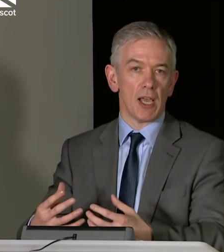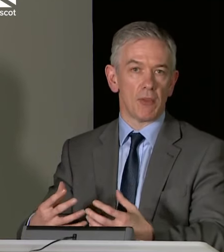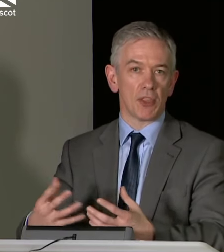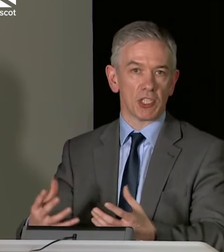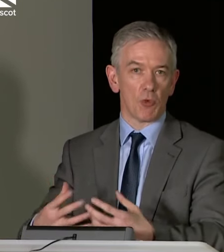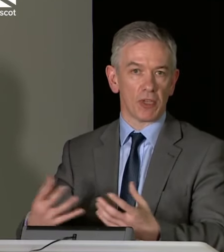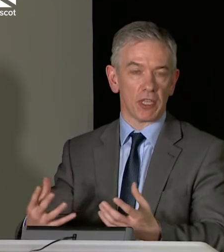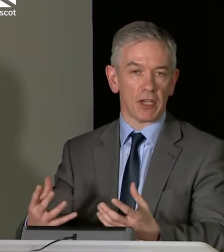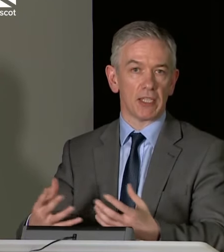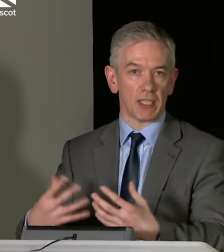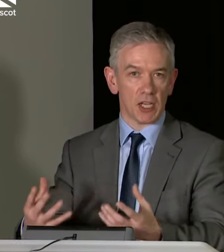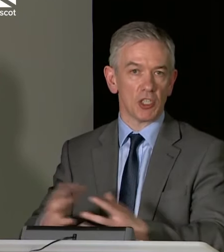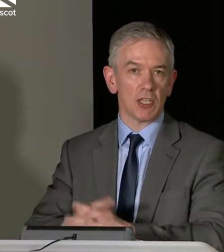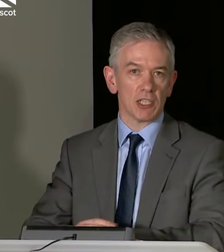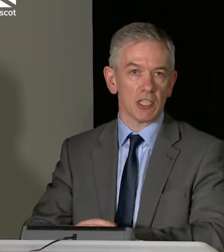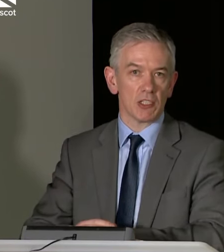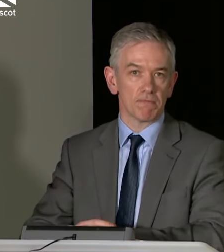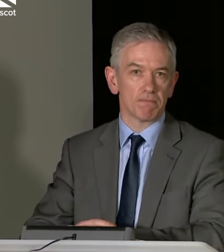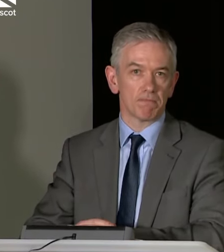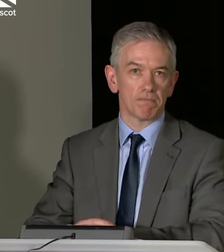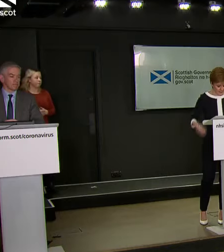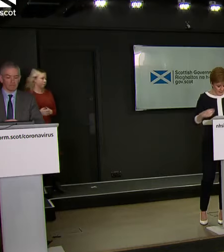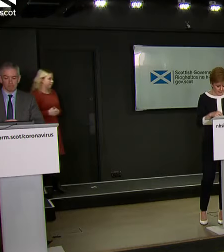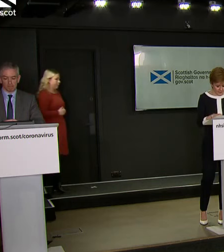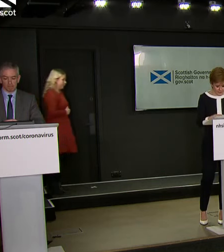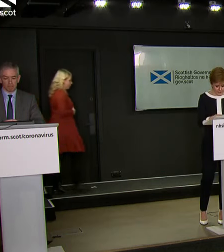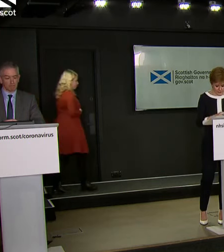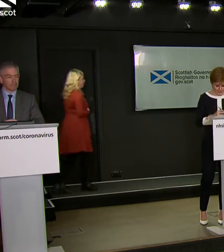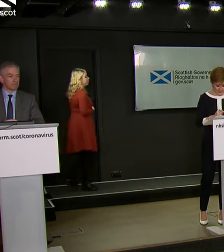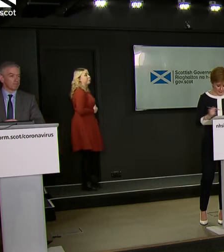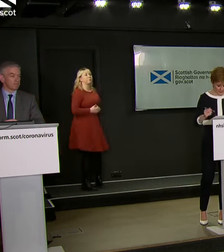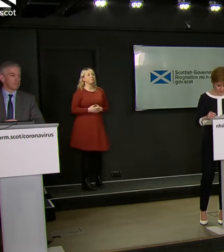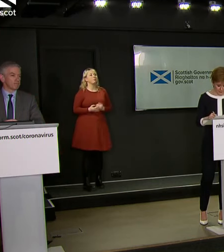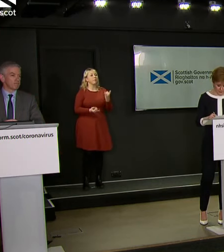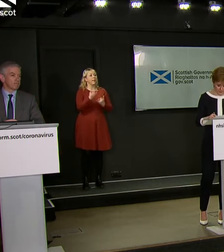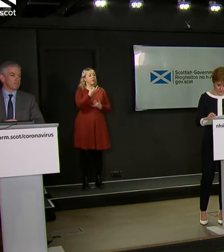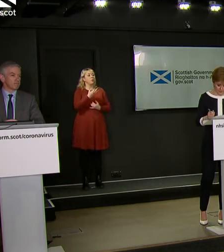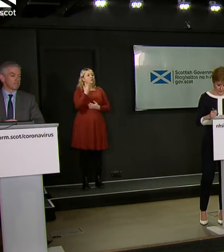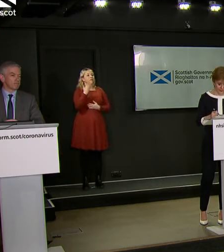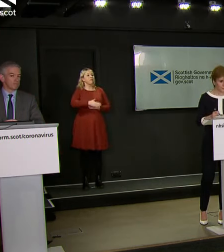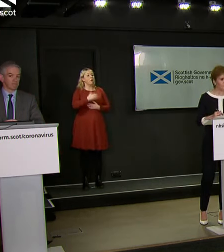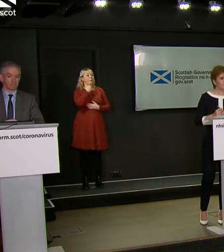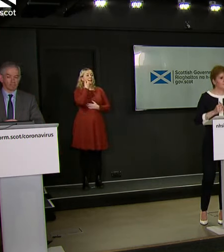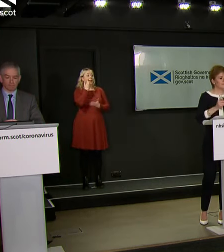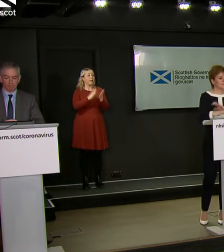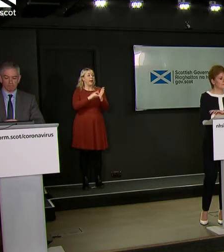that things are moving in the right direction in that sense. And the last question today is Kate Foster from the Daily Mail?